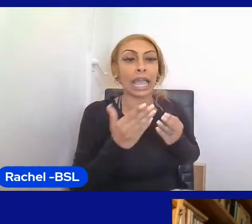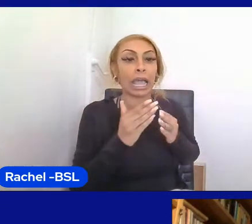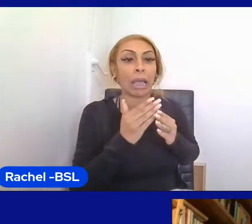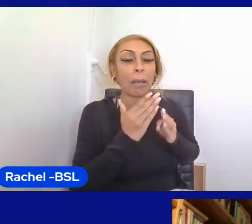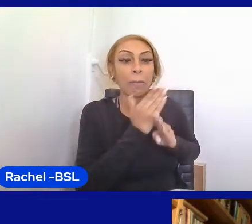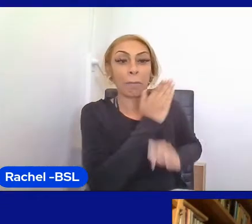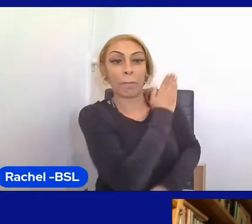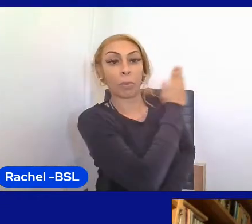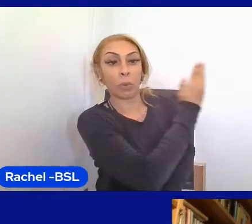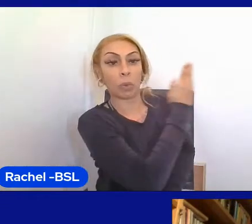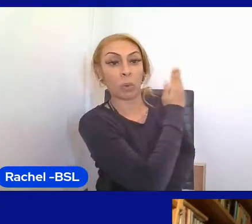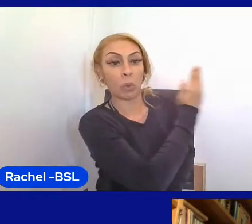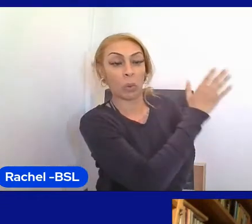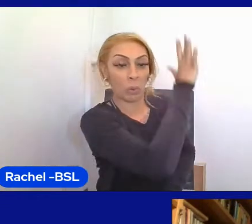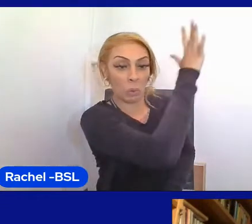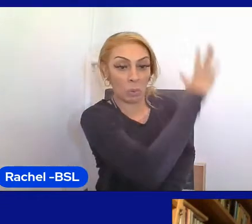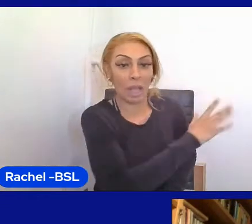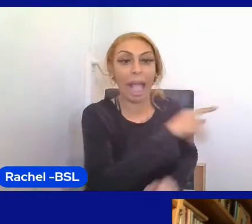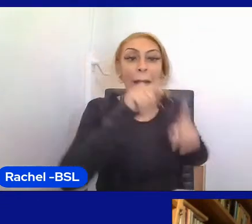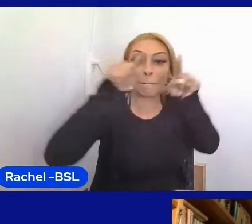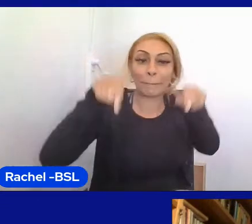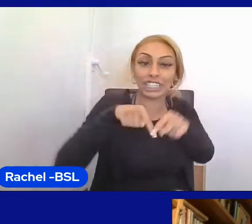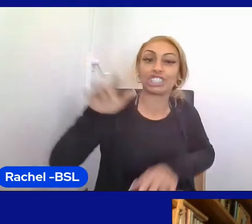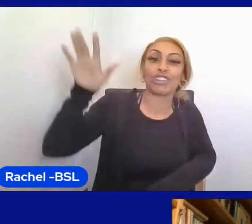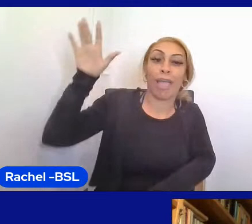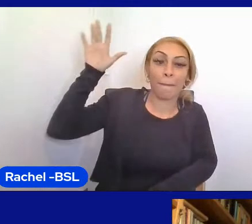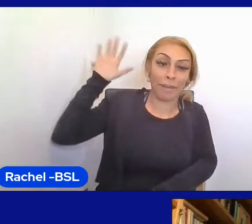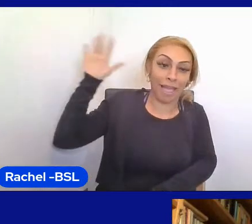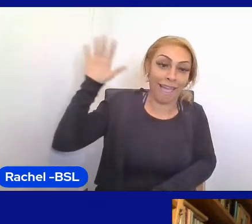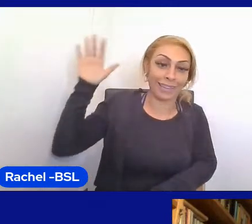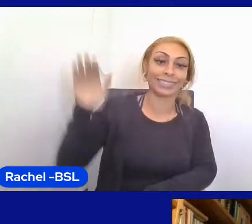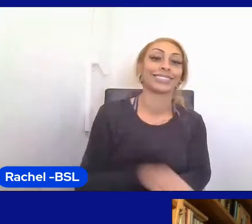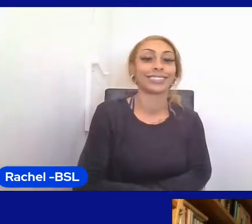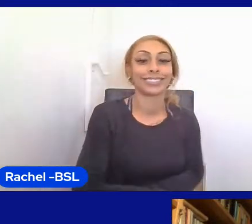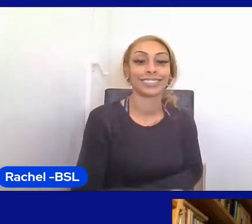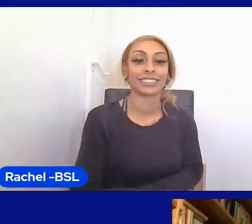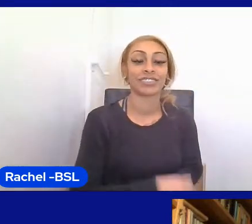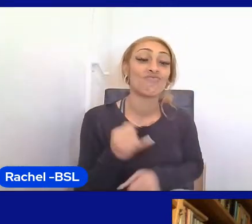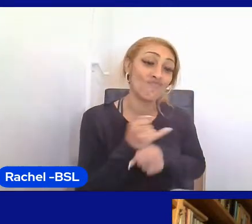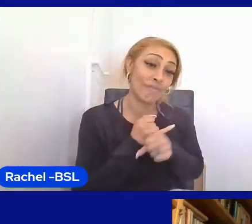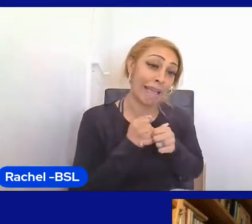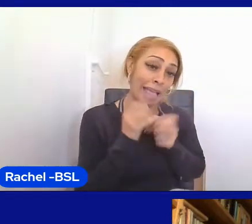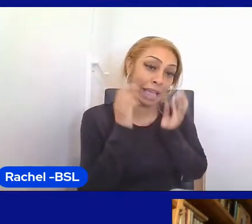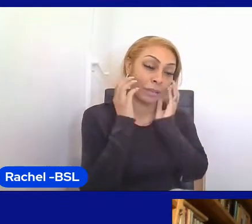room that looks a bit like a steady with books along one wall and some pictures behind me.